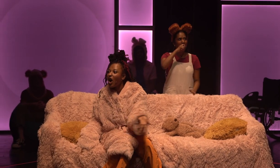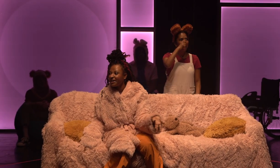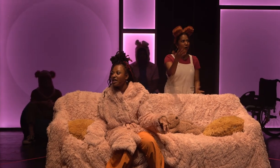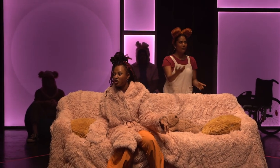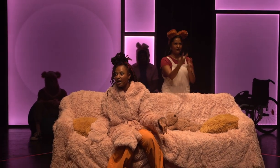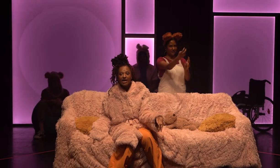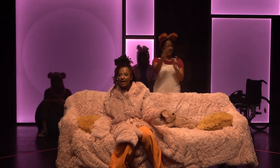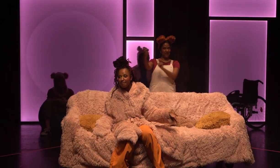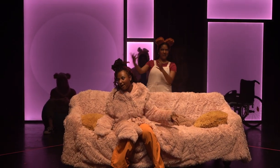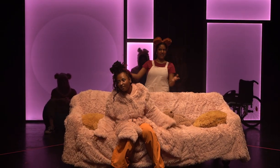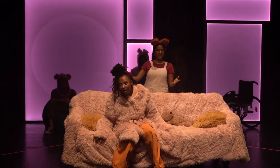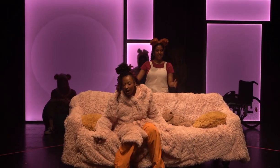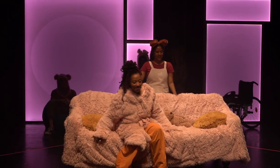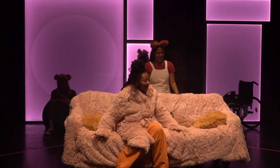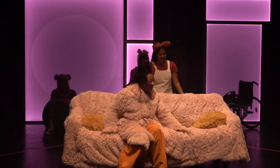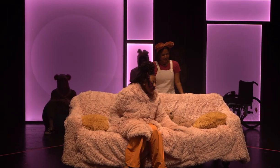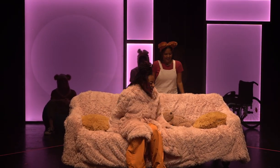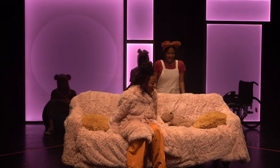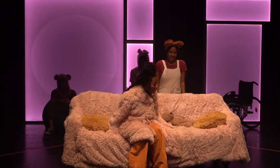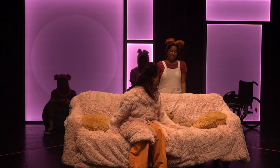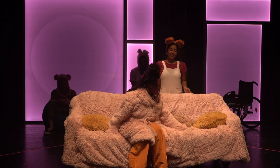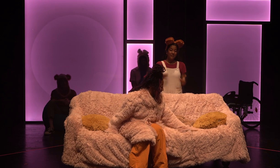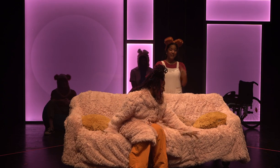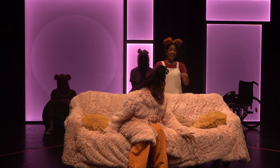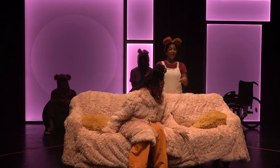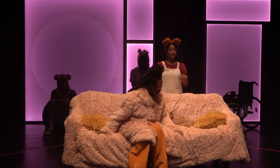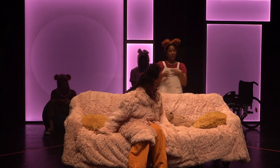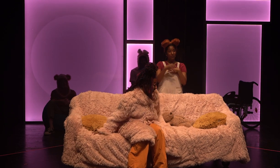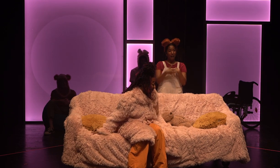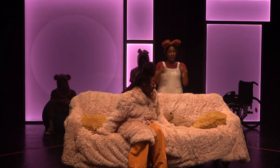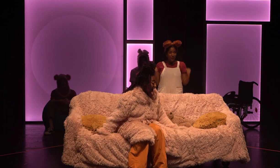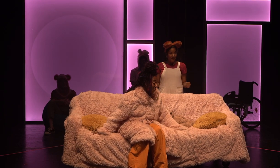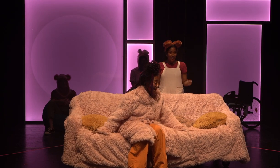Ikea shit, you get me? I mean, if I was legally allowed to marry a sofa, I would